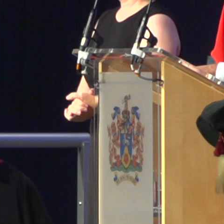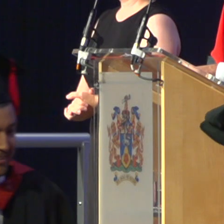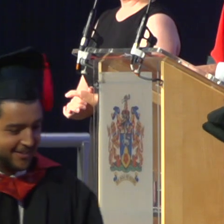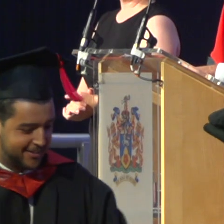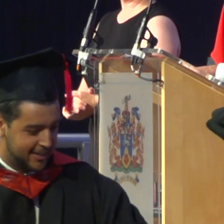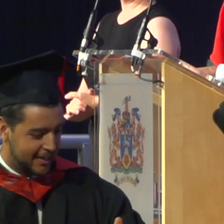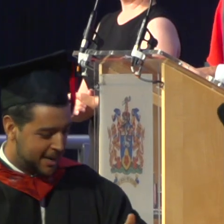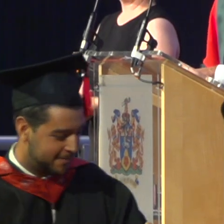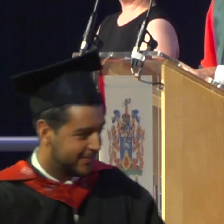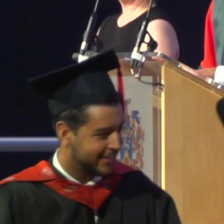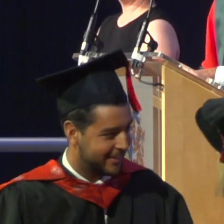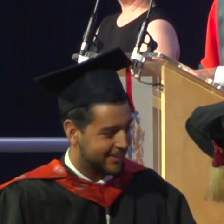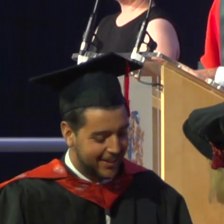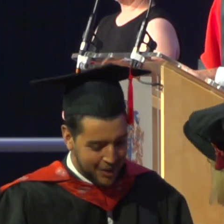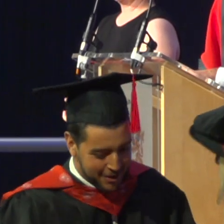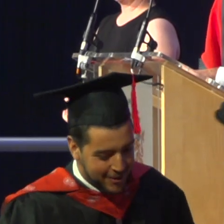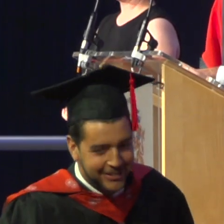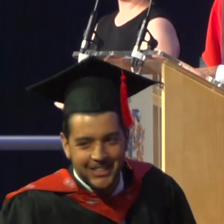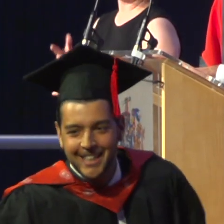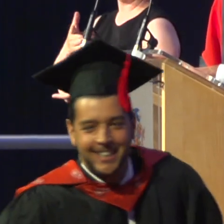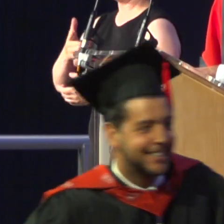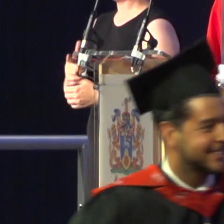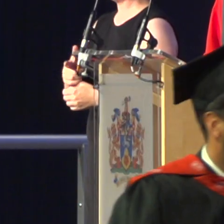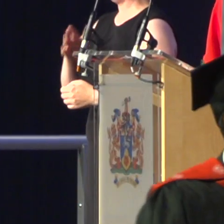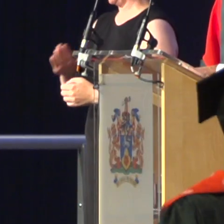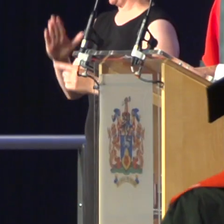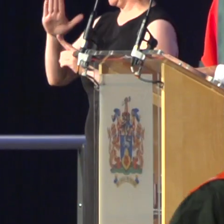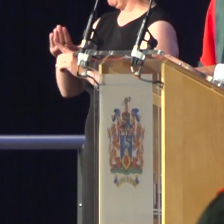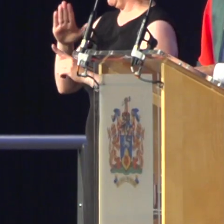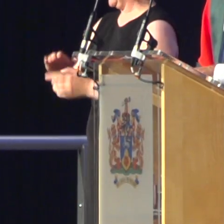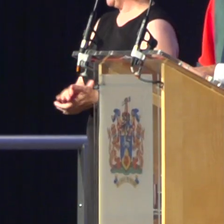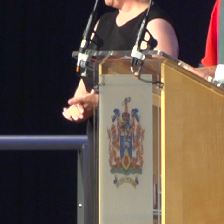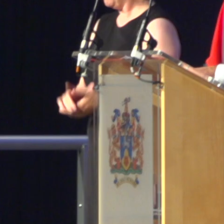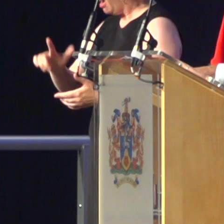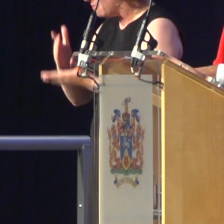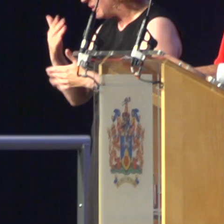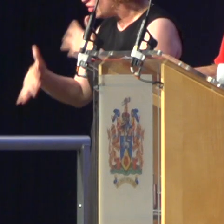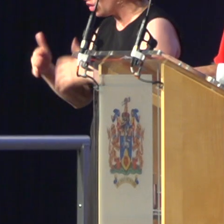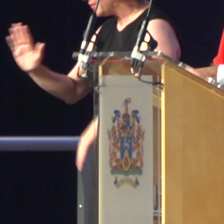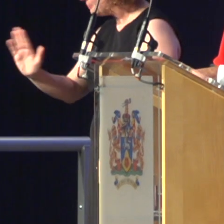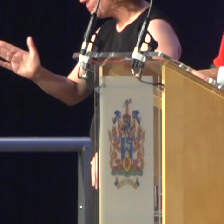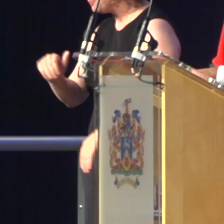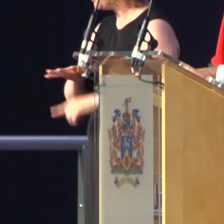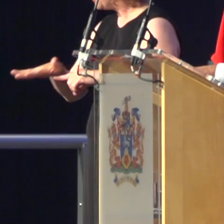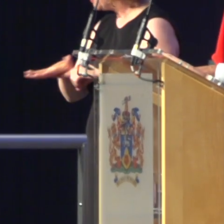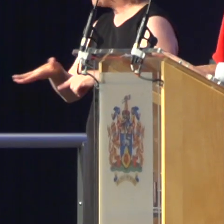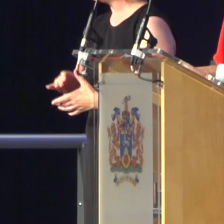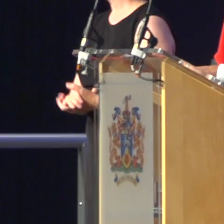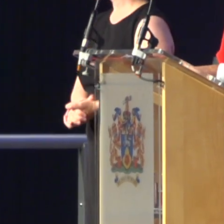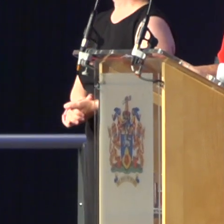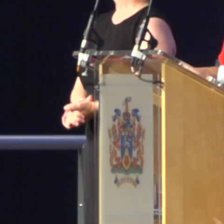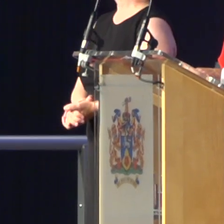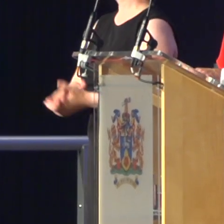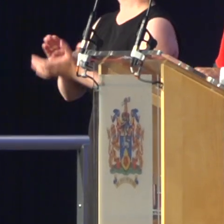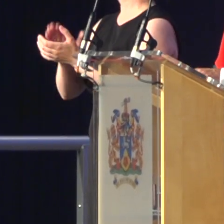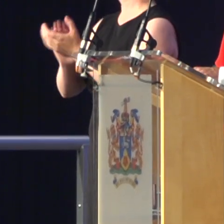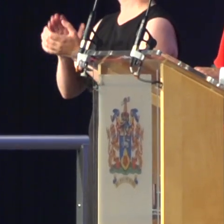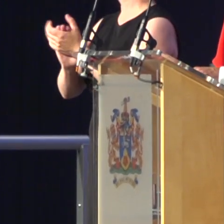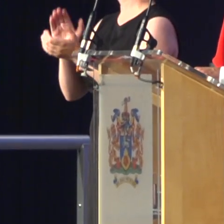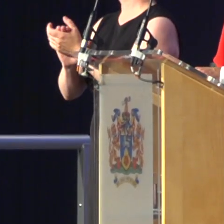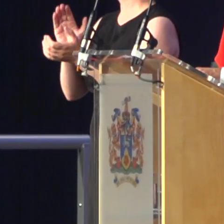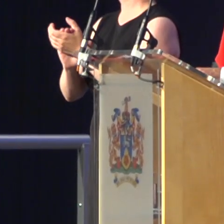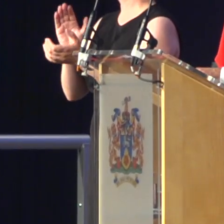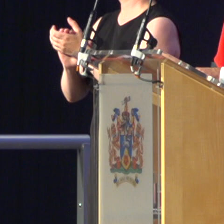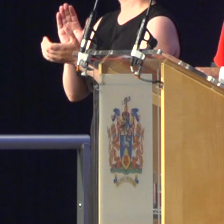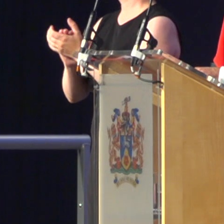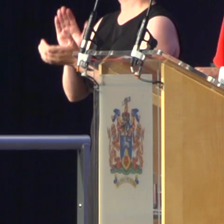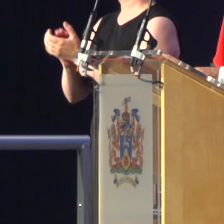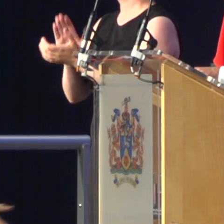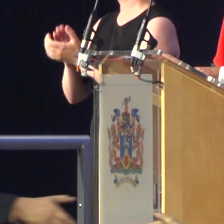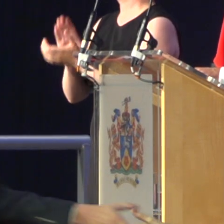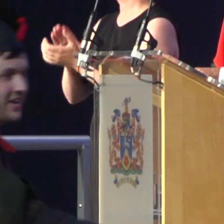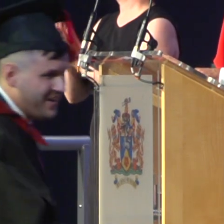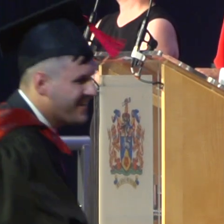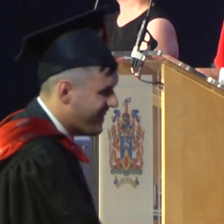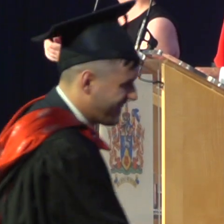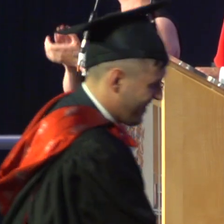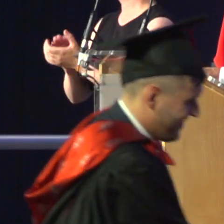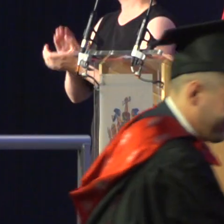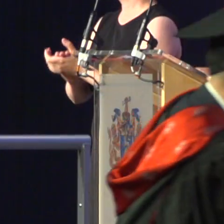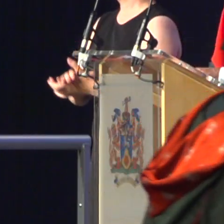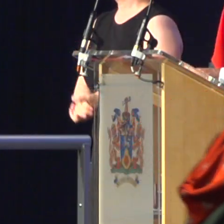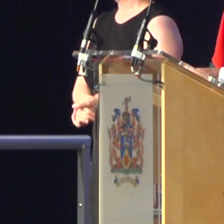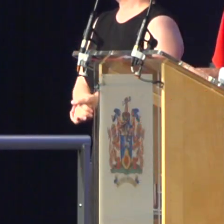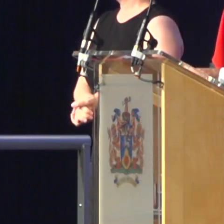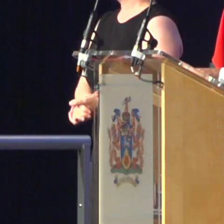he's milking it now it's not really injured